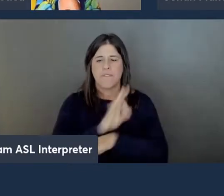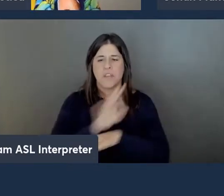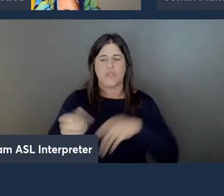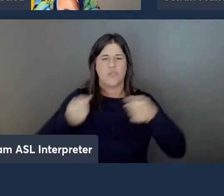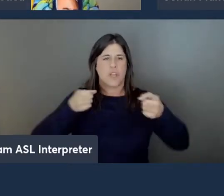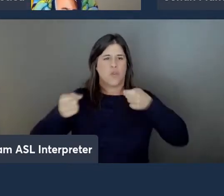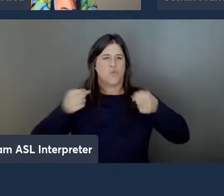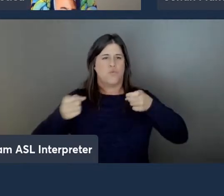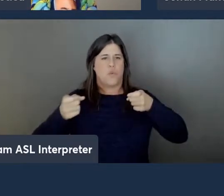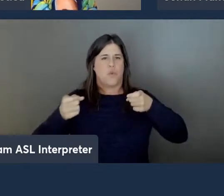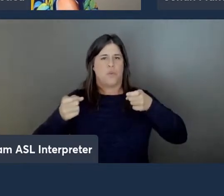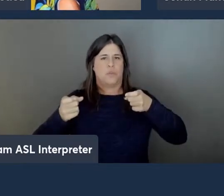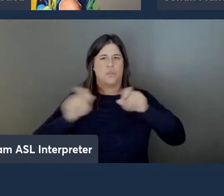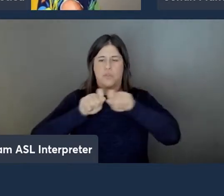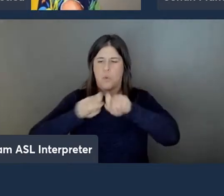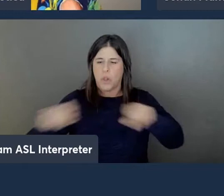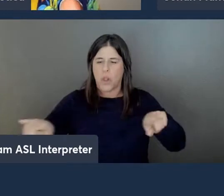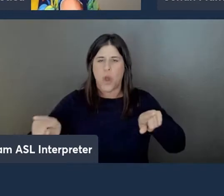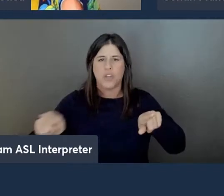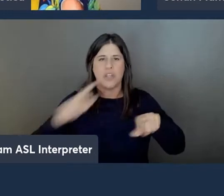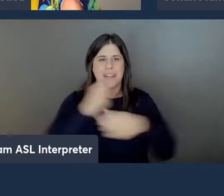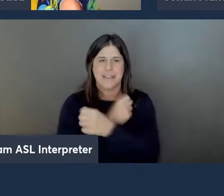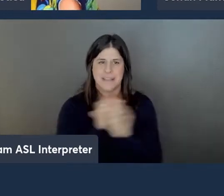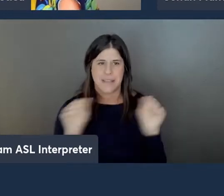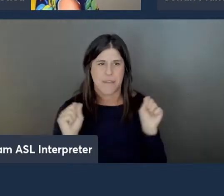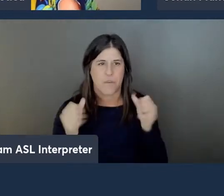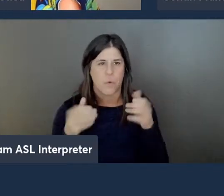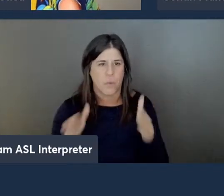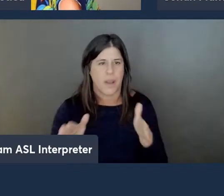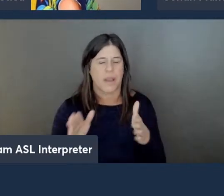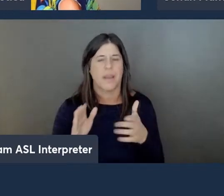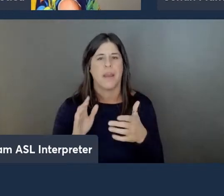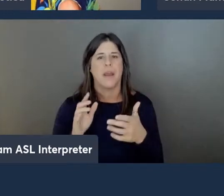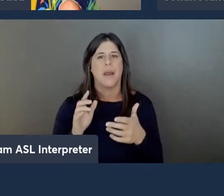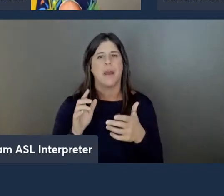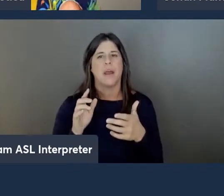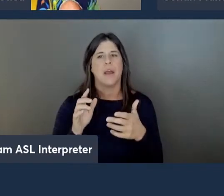So launching features in a safer manner during which time